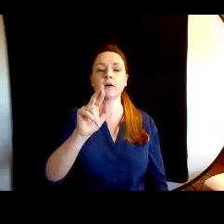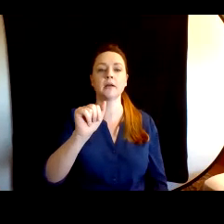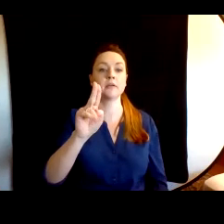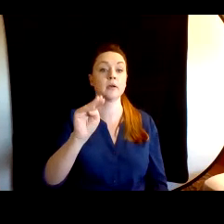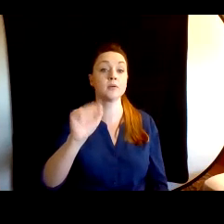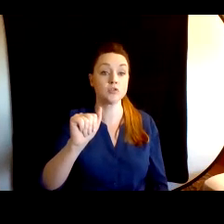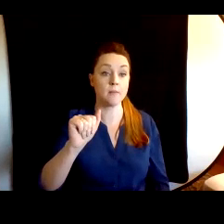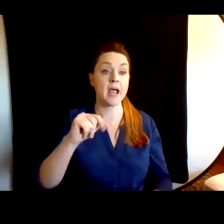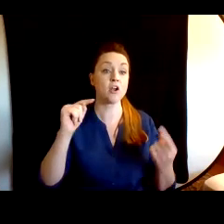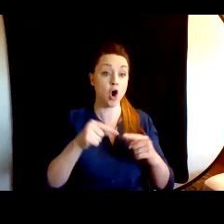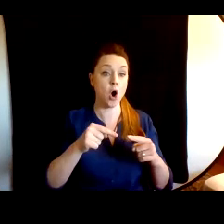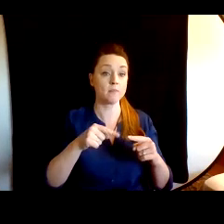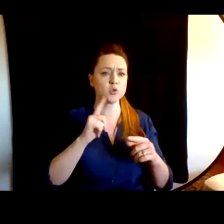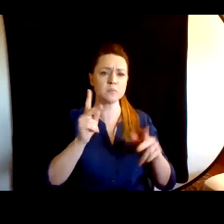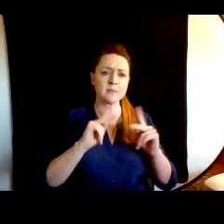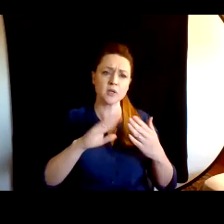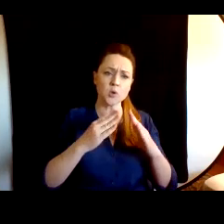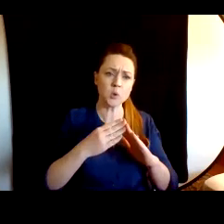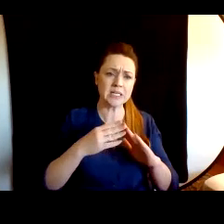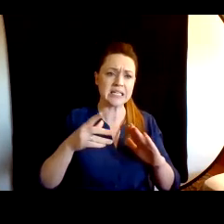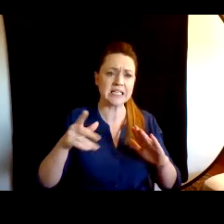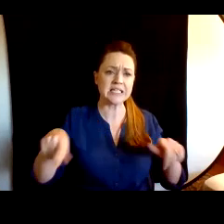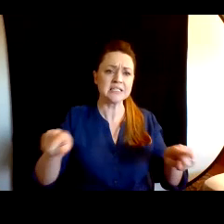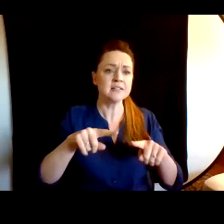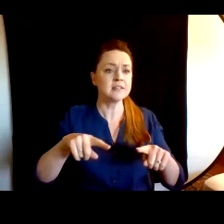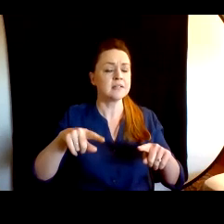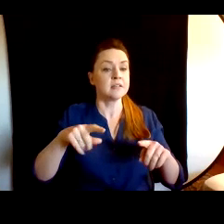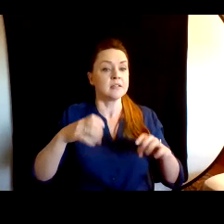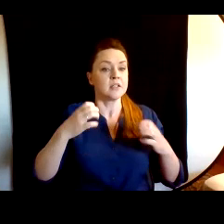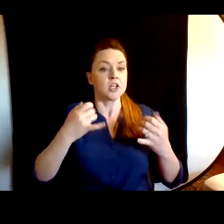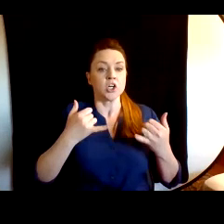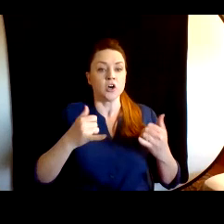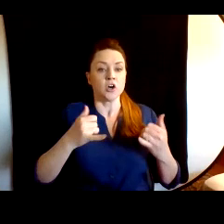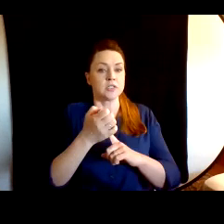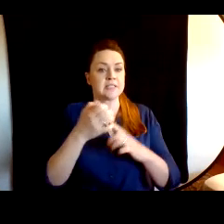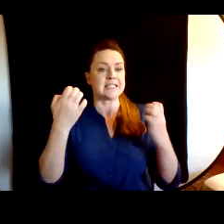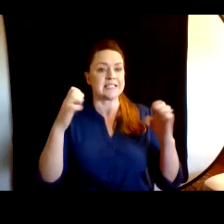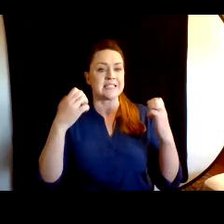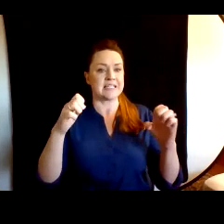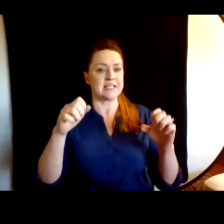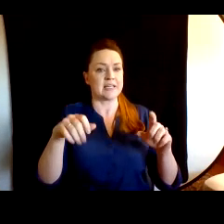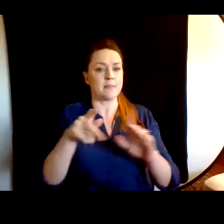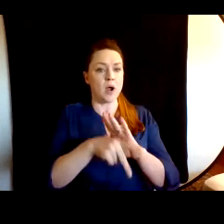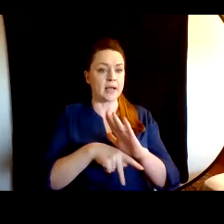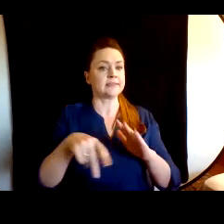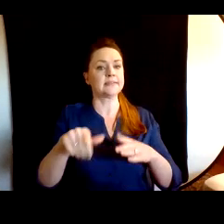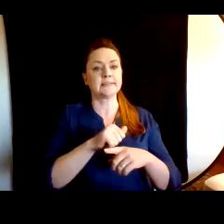And that has to be addressed at systemic levels. And this recognition is reflected in disability justice principles such as wholeness.